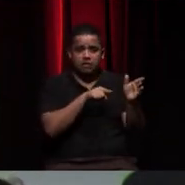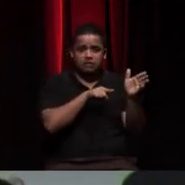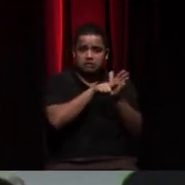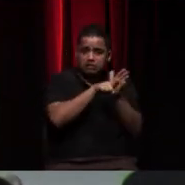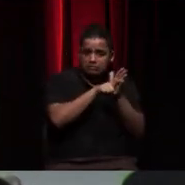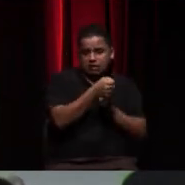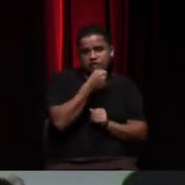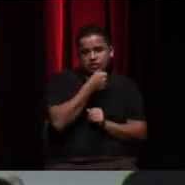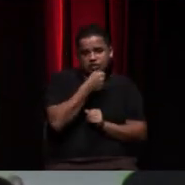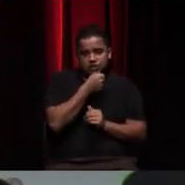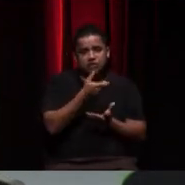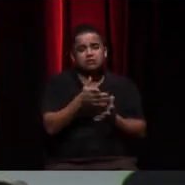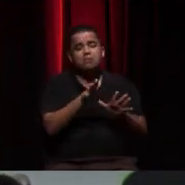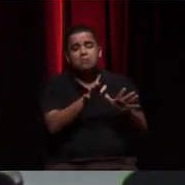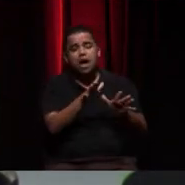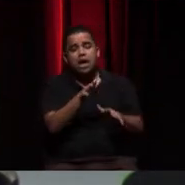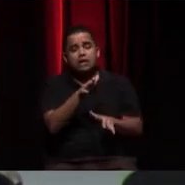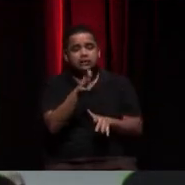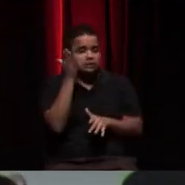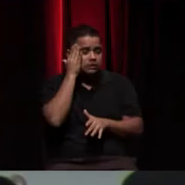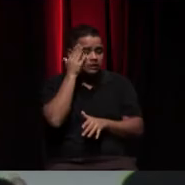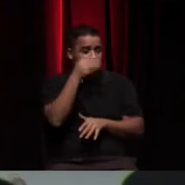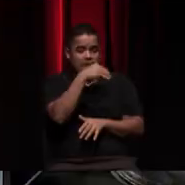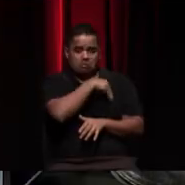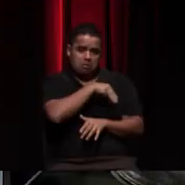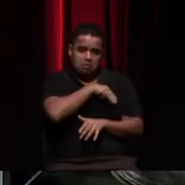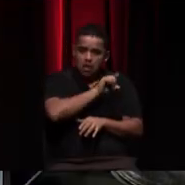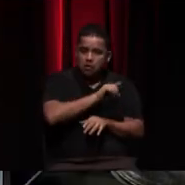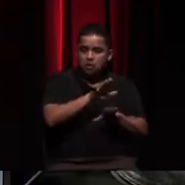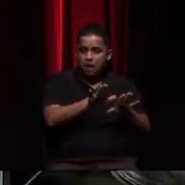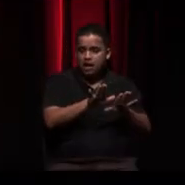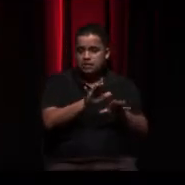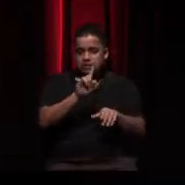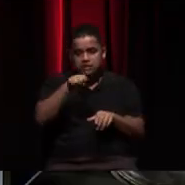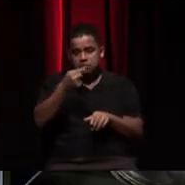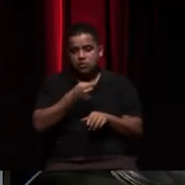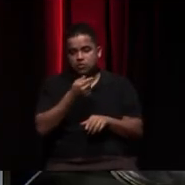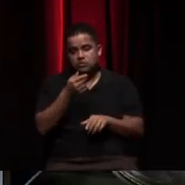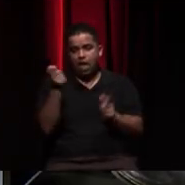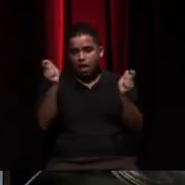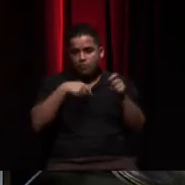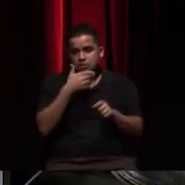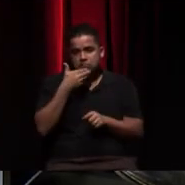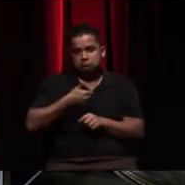He may make less now and make more when he does something for the tennis brand, together with us.